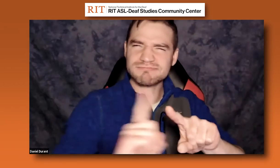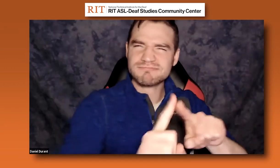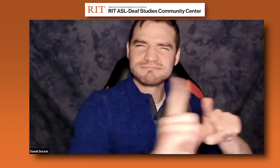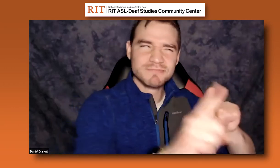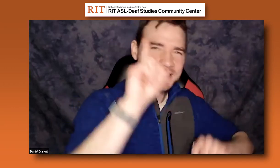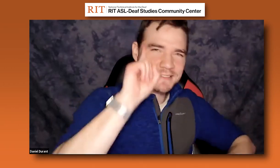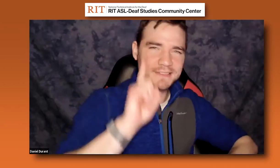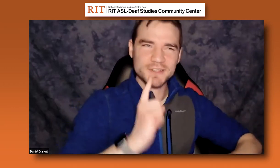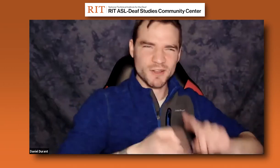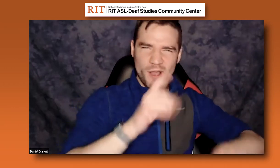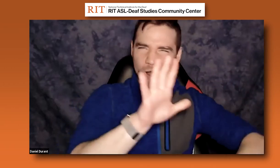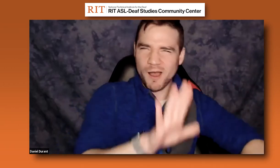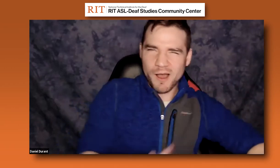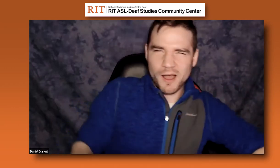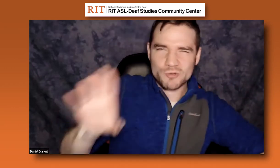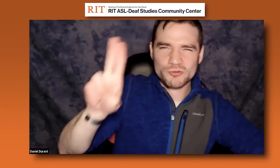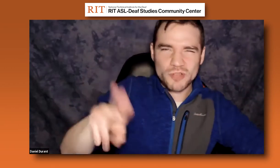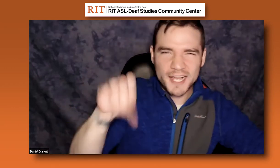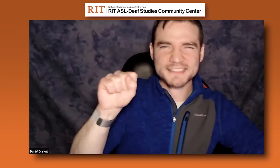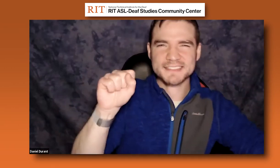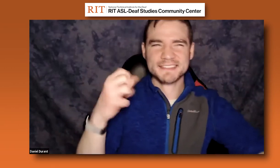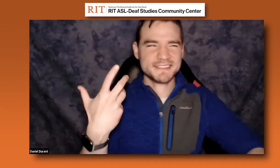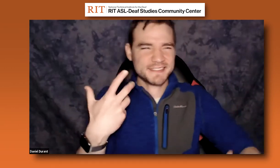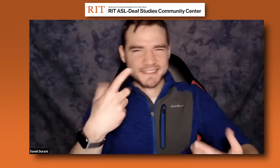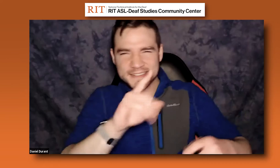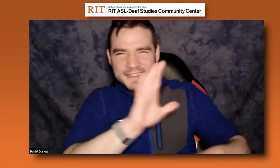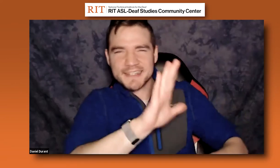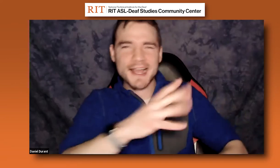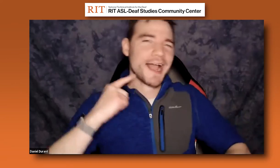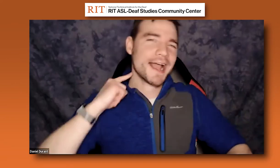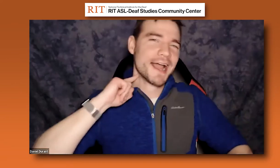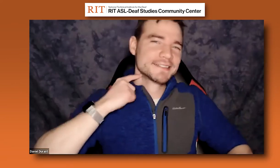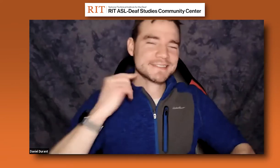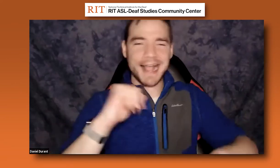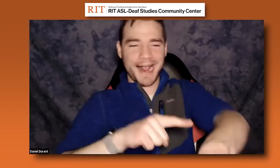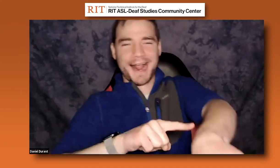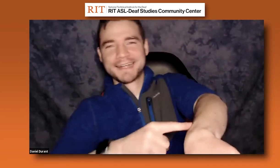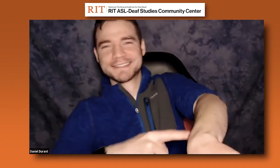and go to different states, which was really neat because I've traveled all over the United States, meeting